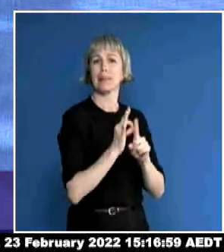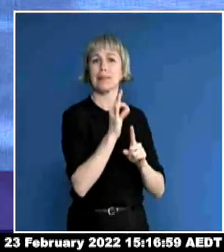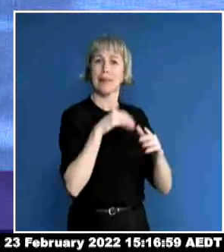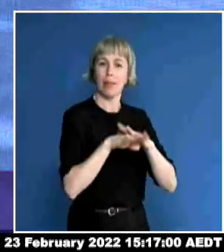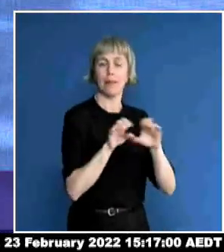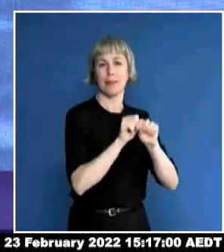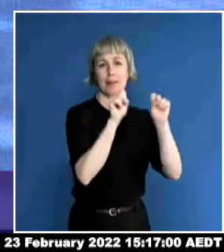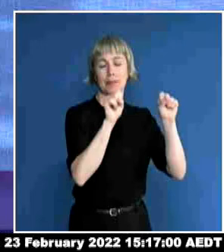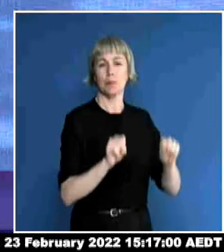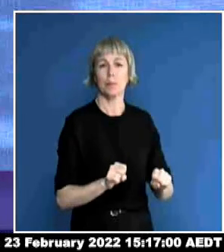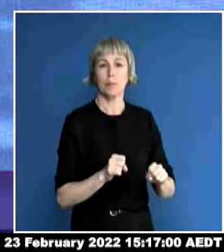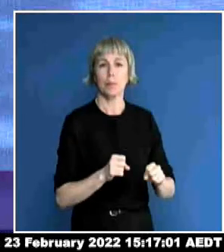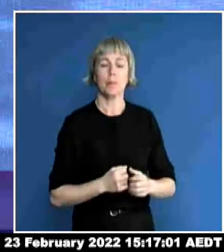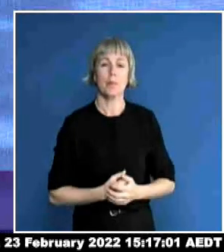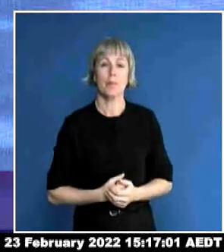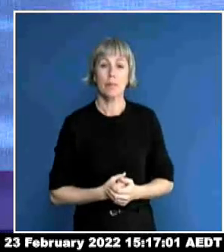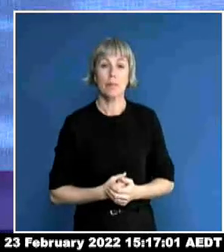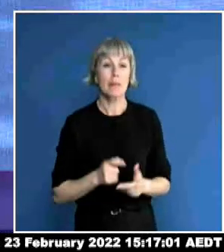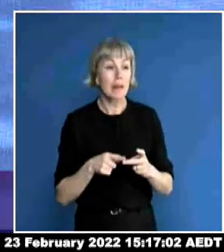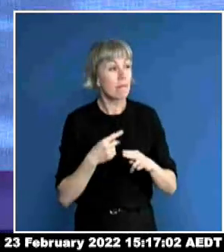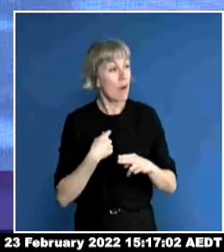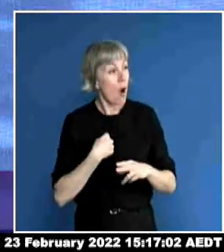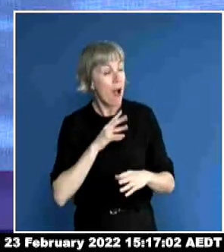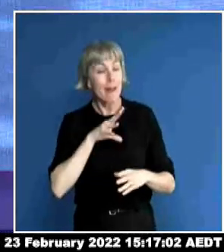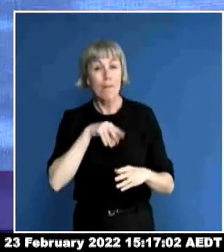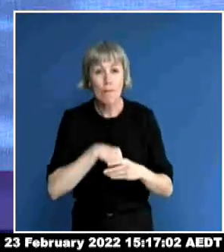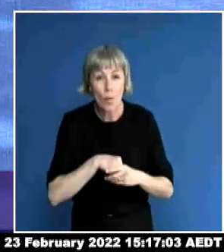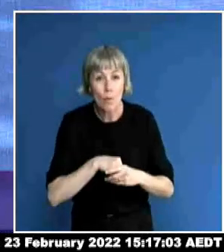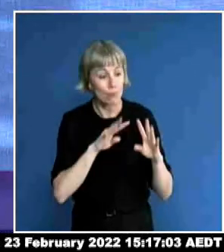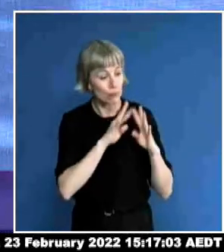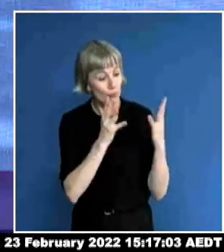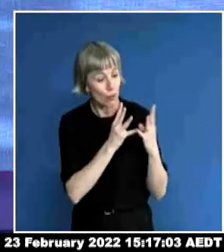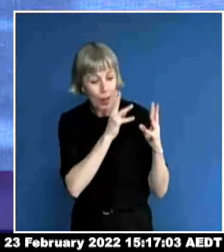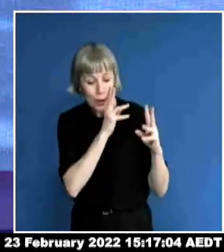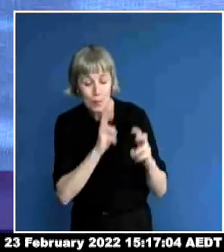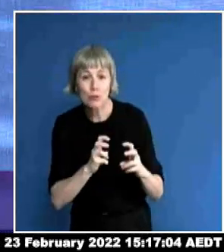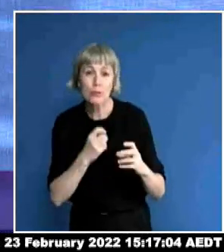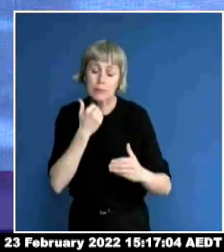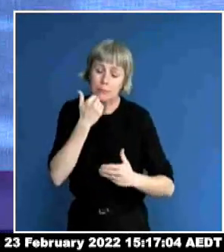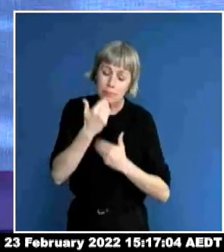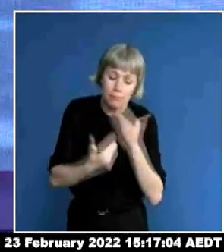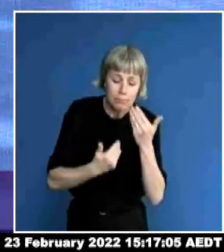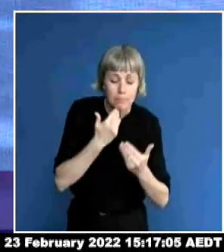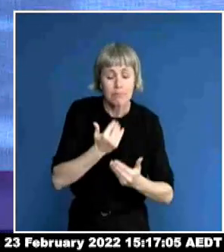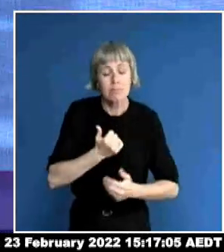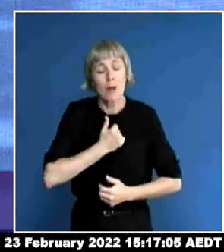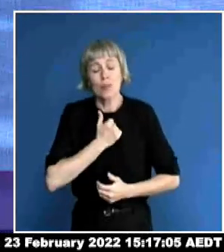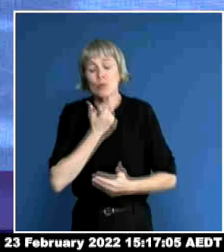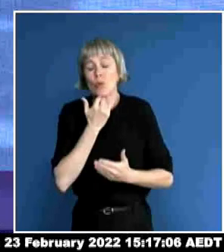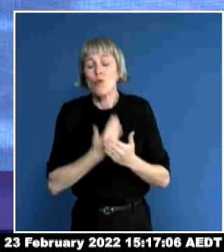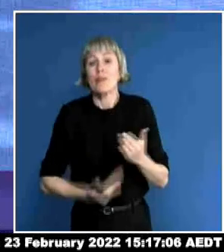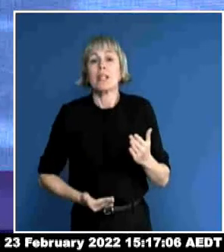change, then telling my story is why I'm here.